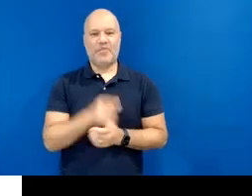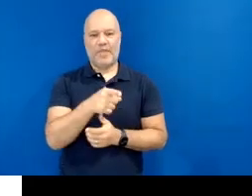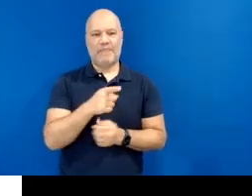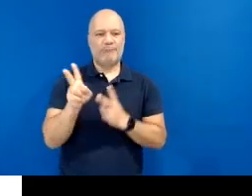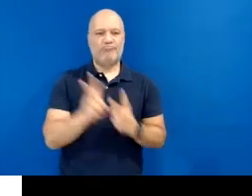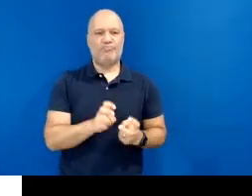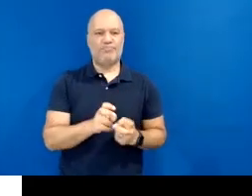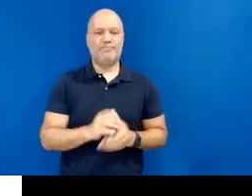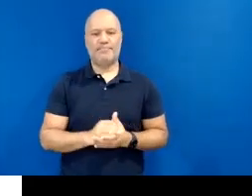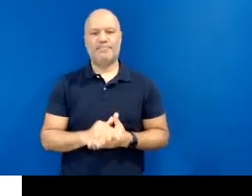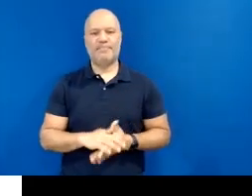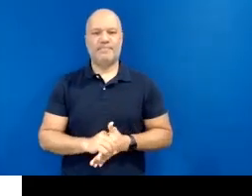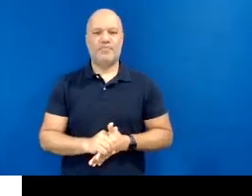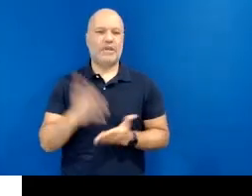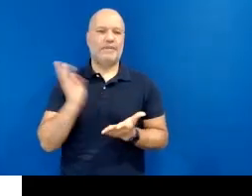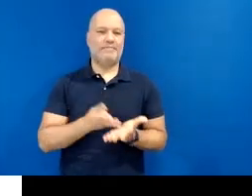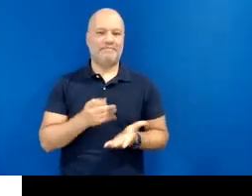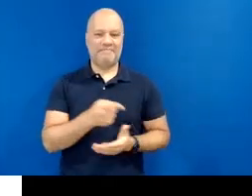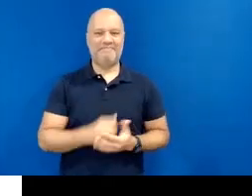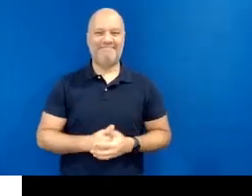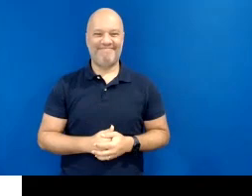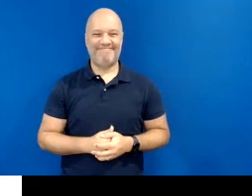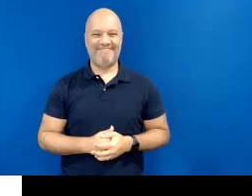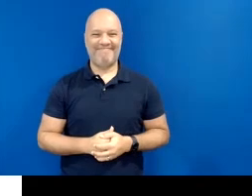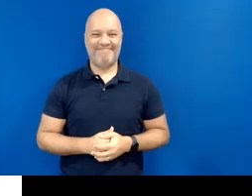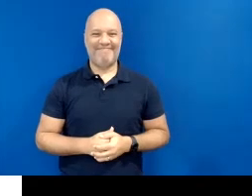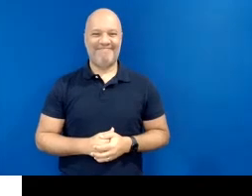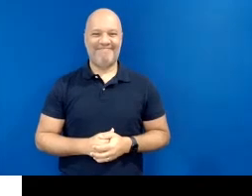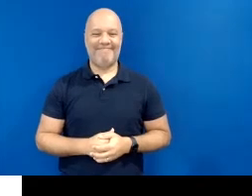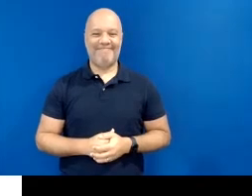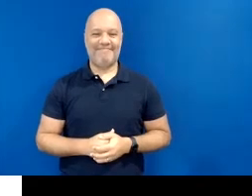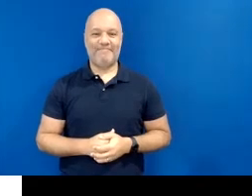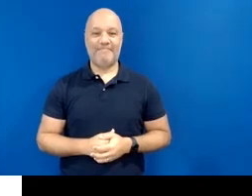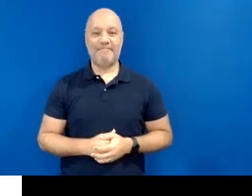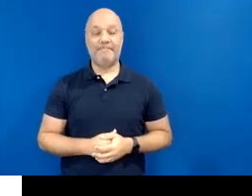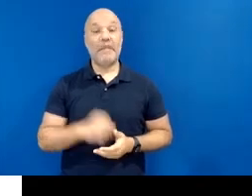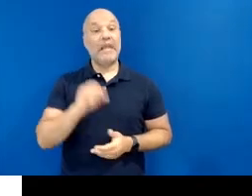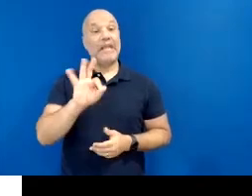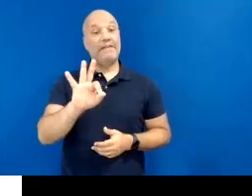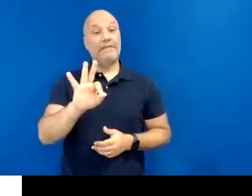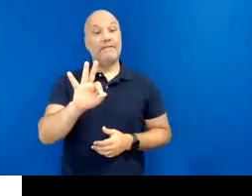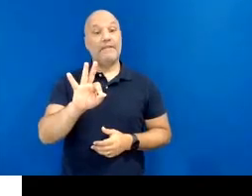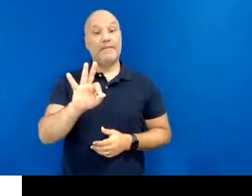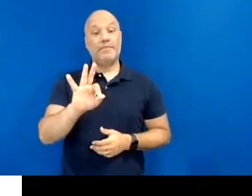Yeah. And and if you would if you would rather have it